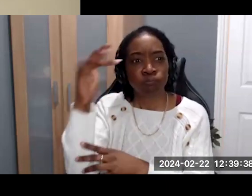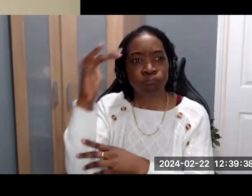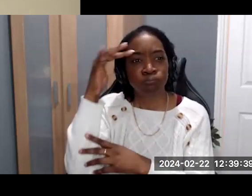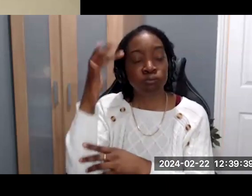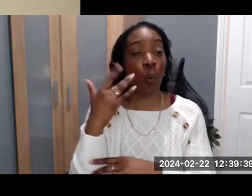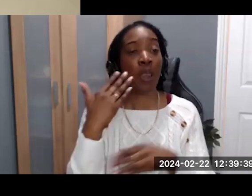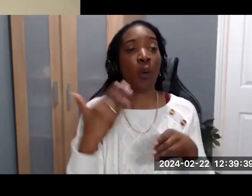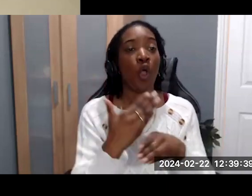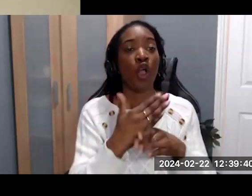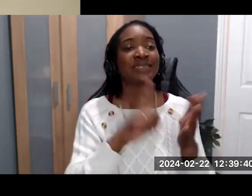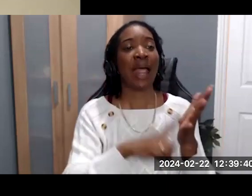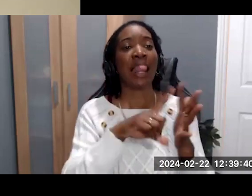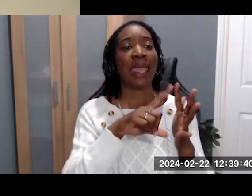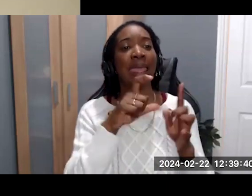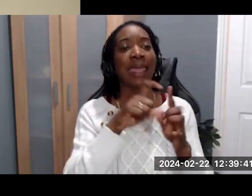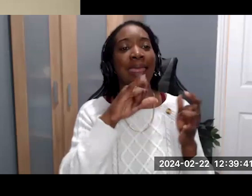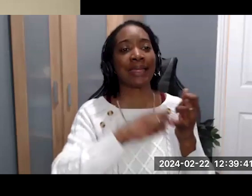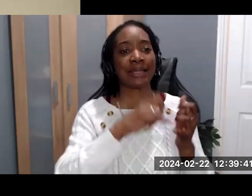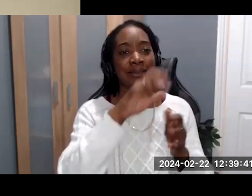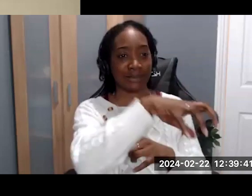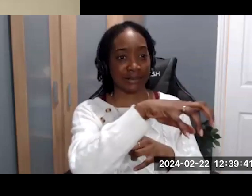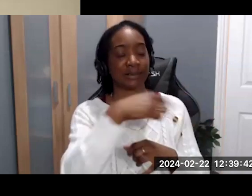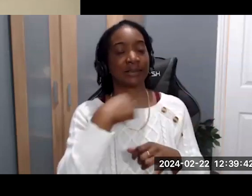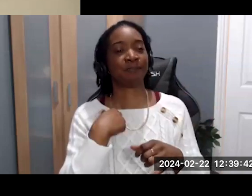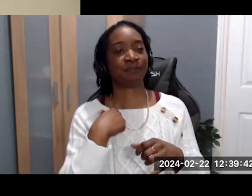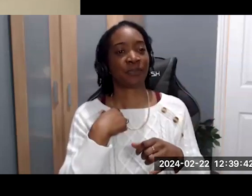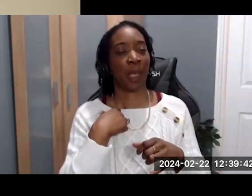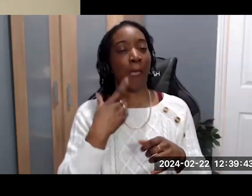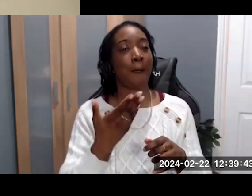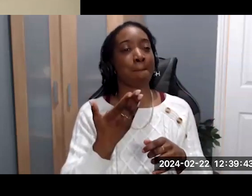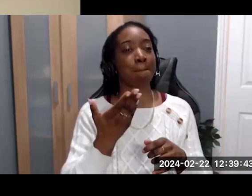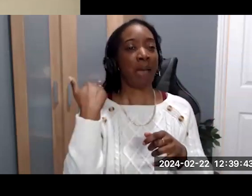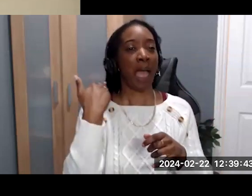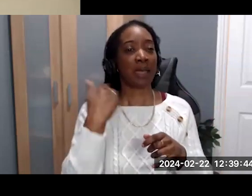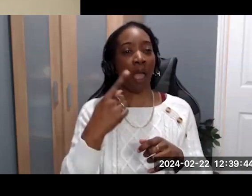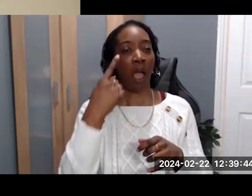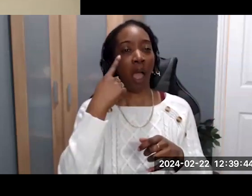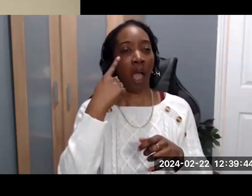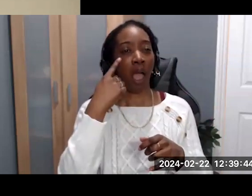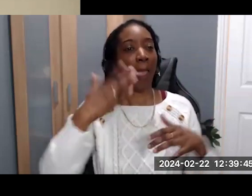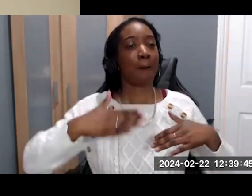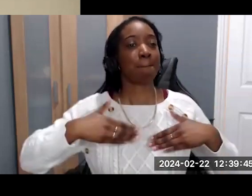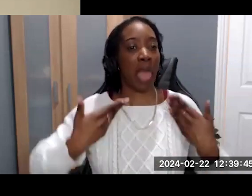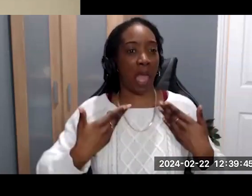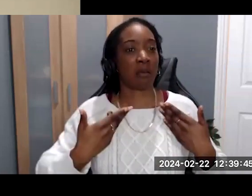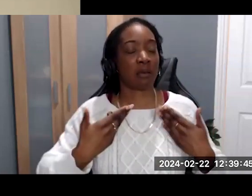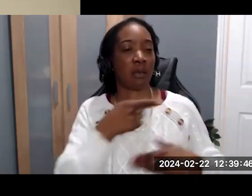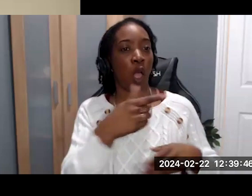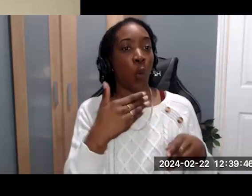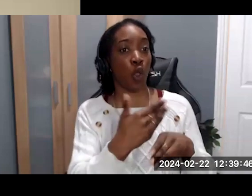my production entitled 'Back Eye Black' on which I was working last year and the opportunity was very